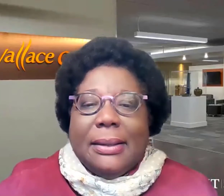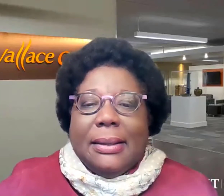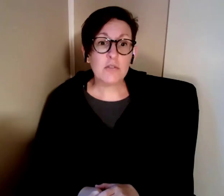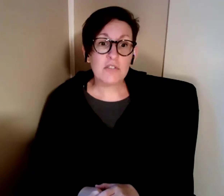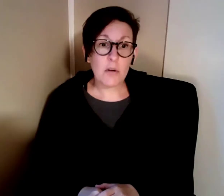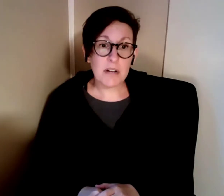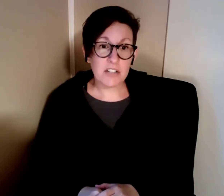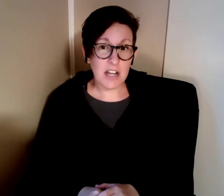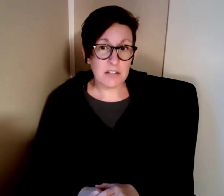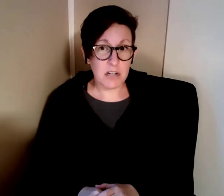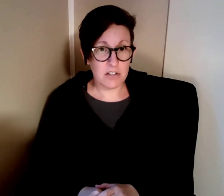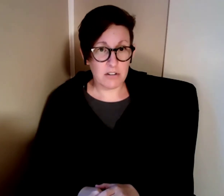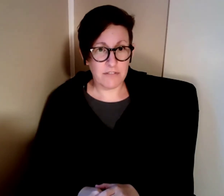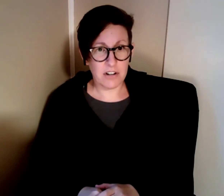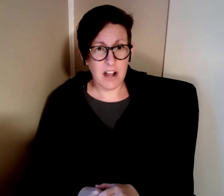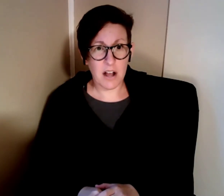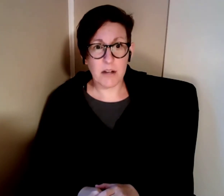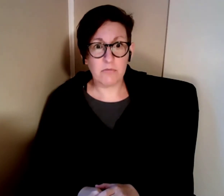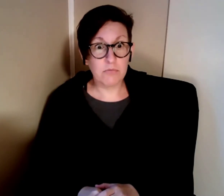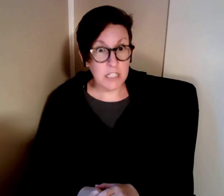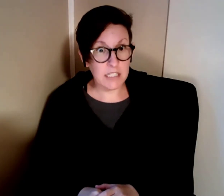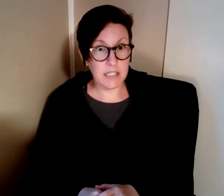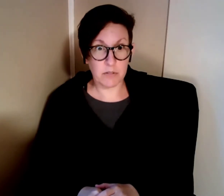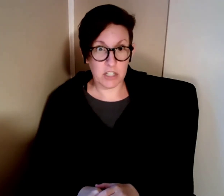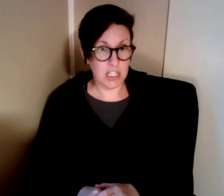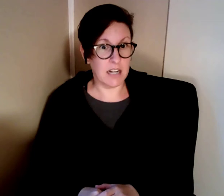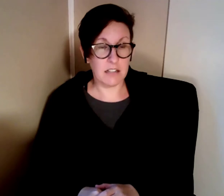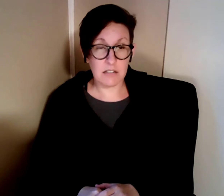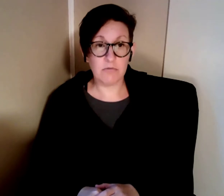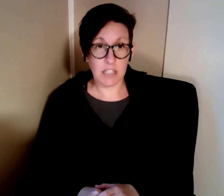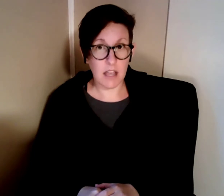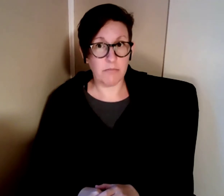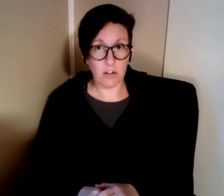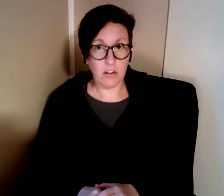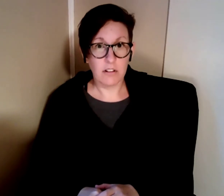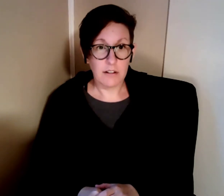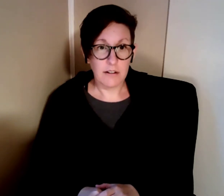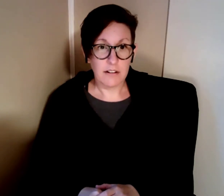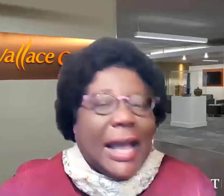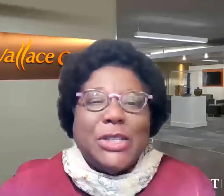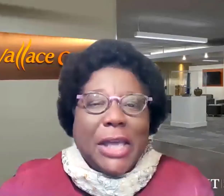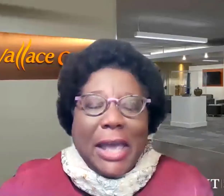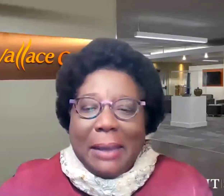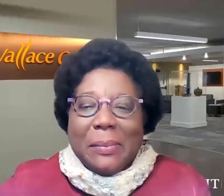Nicole she/her: Thank you so much for your help. I really appreciate it is really helpful. Adwoa Boateng: So glad you came.